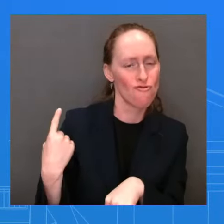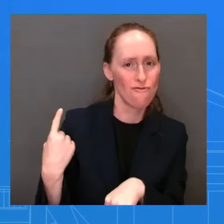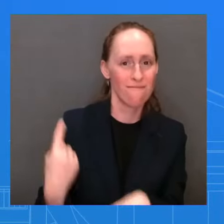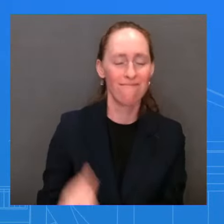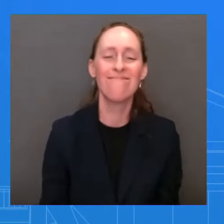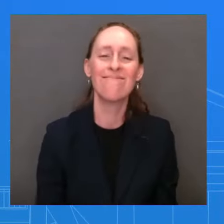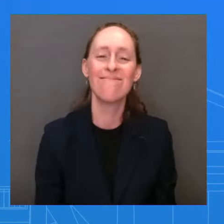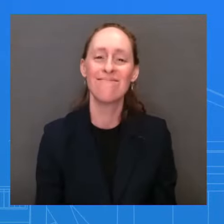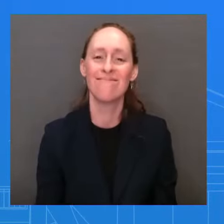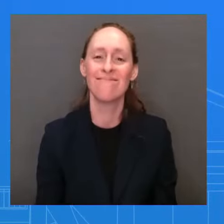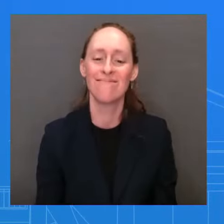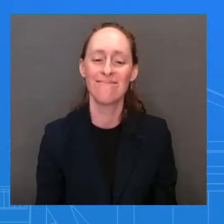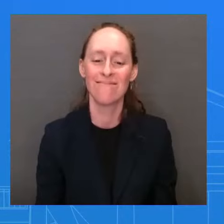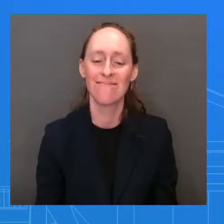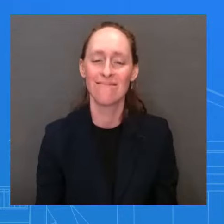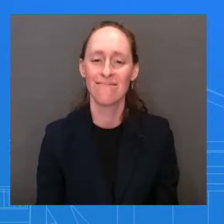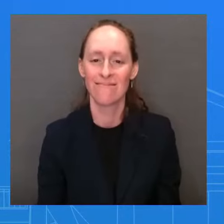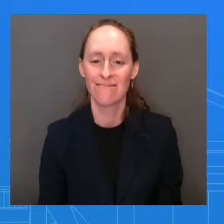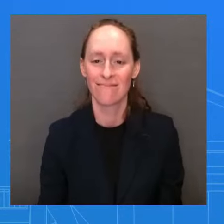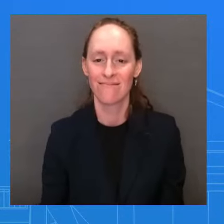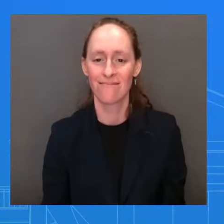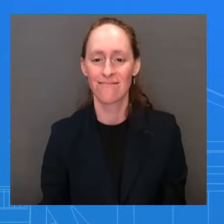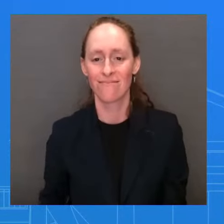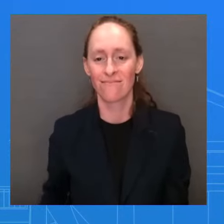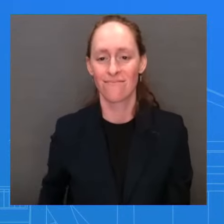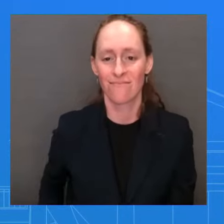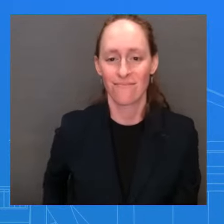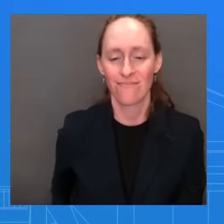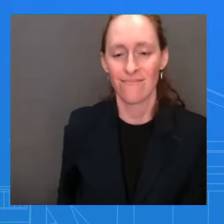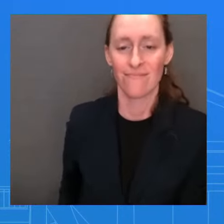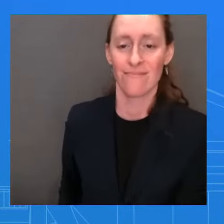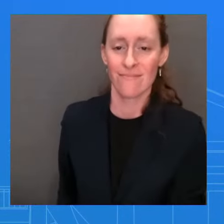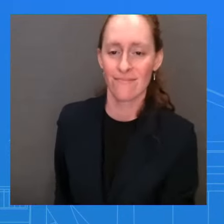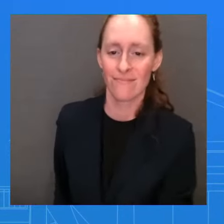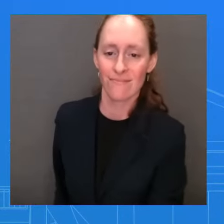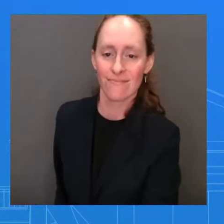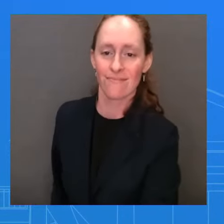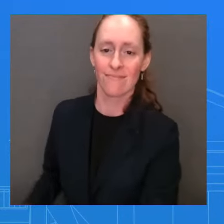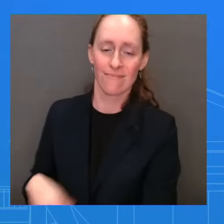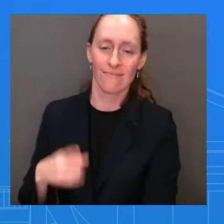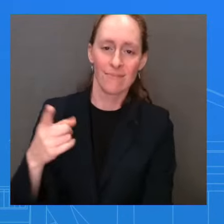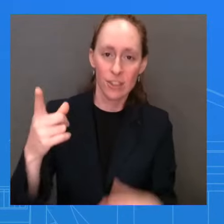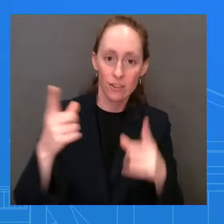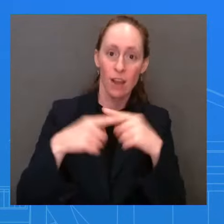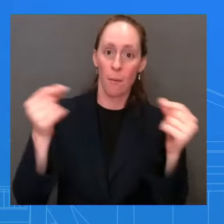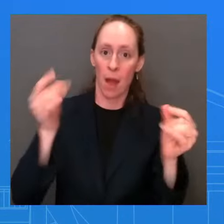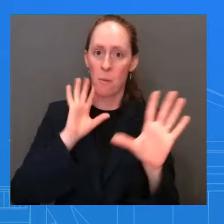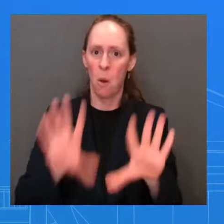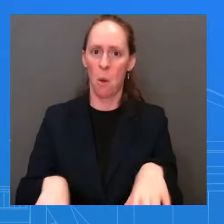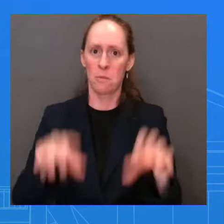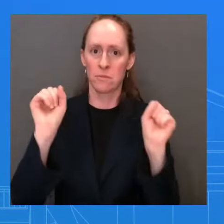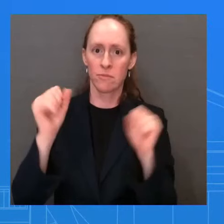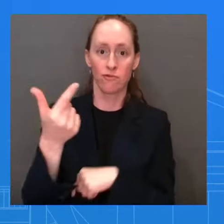Japan is holding the G7 Summit next month. And there's a concern over Korea's coming -- the President of Korea is coming tomorrow.